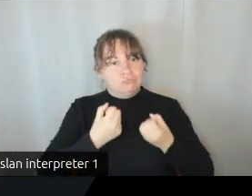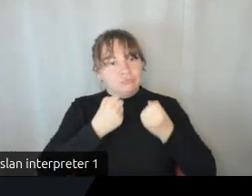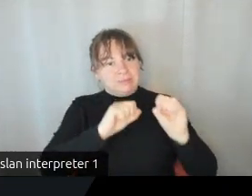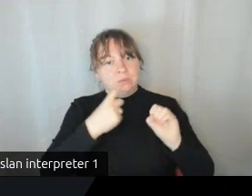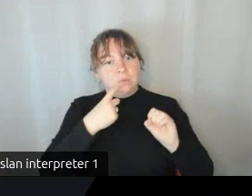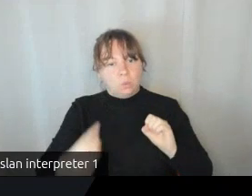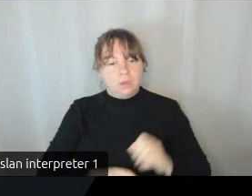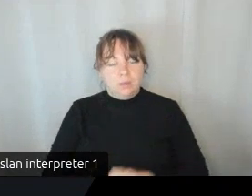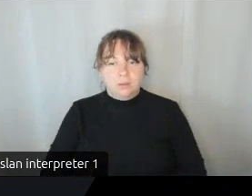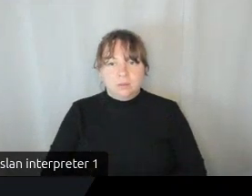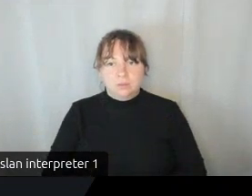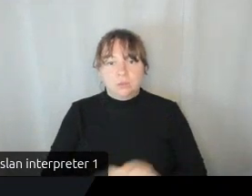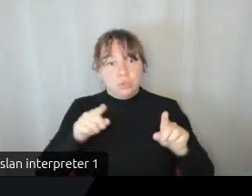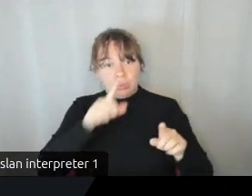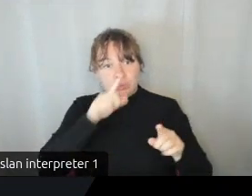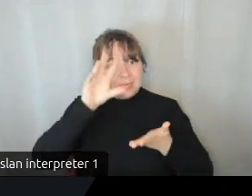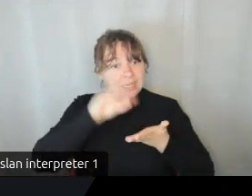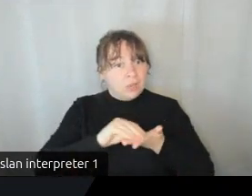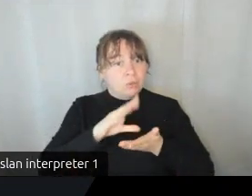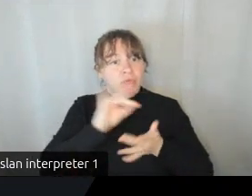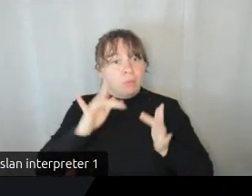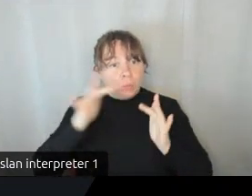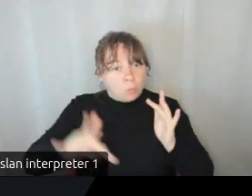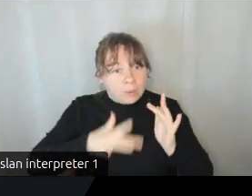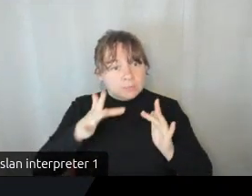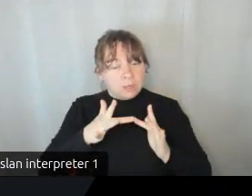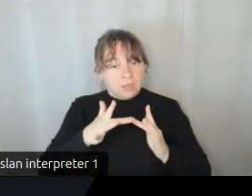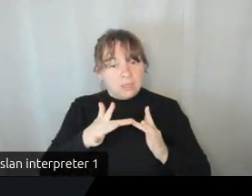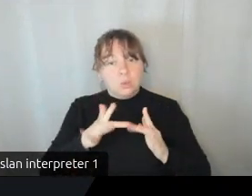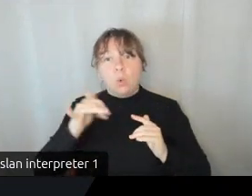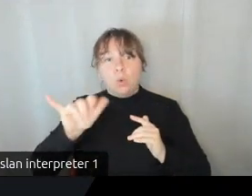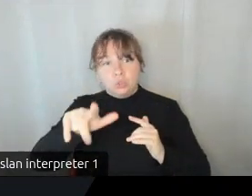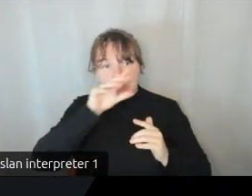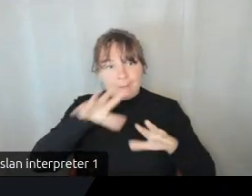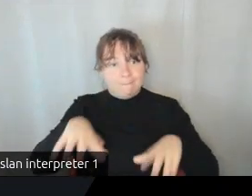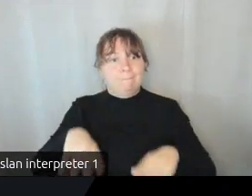in PDF or word form. Um, you can also get a printed blank copy from every courthouse,